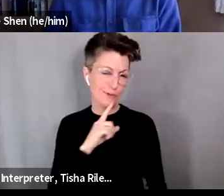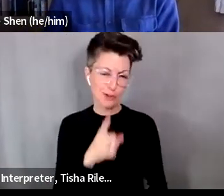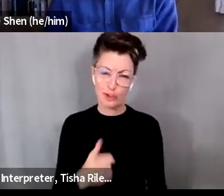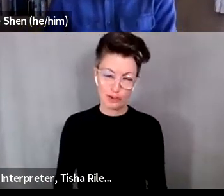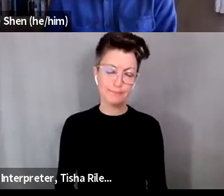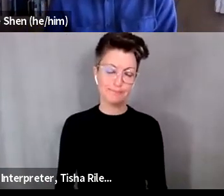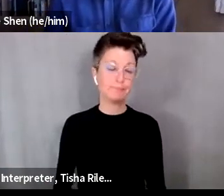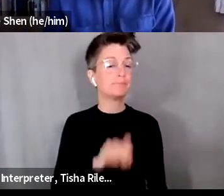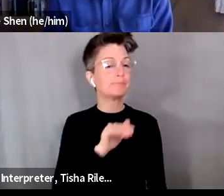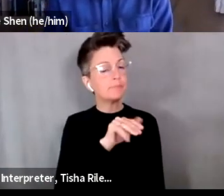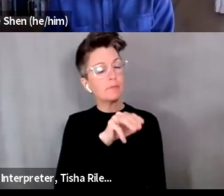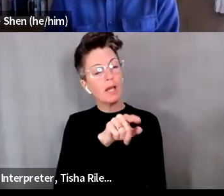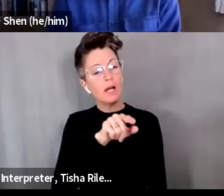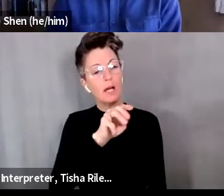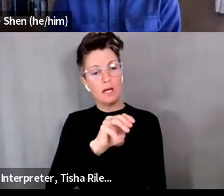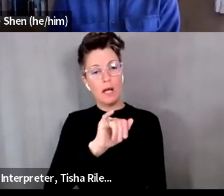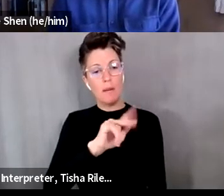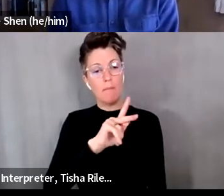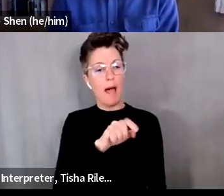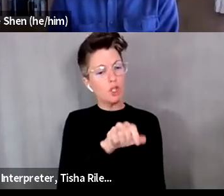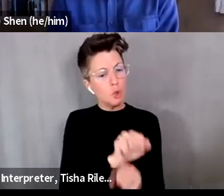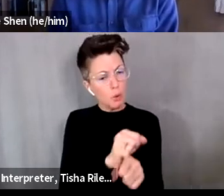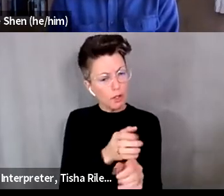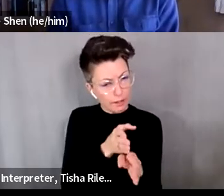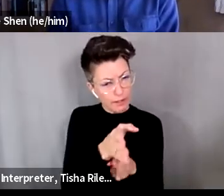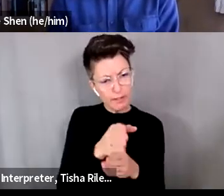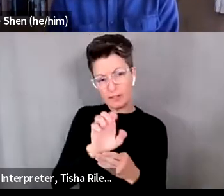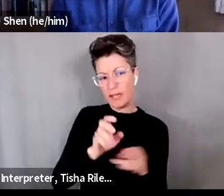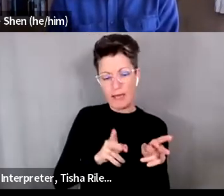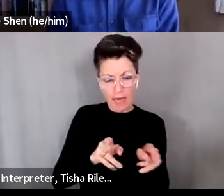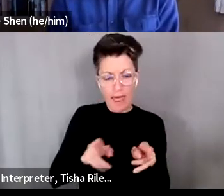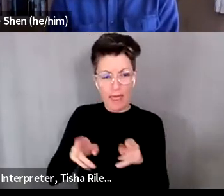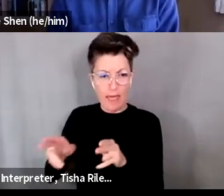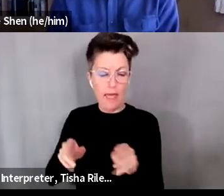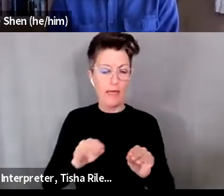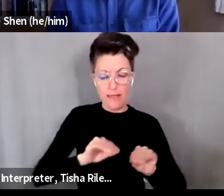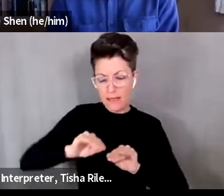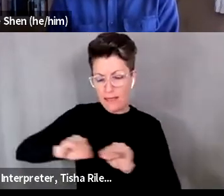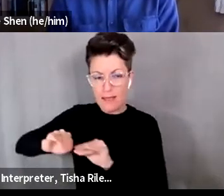you were editing and also dealing with, you know, the many hours of footage and working with Kate